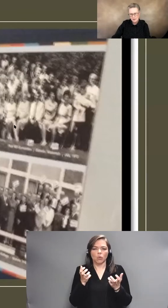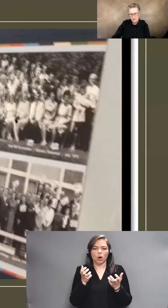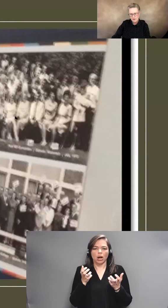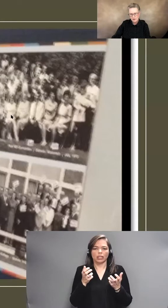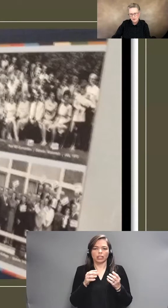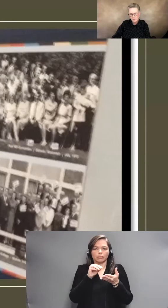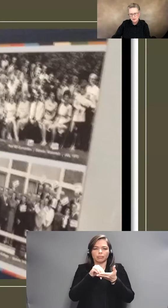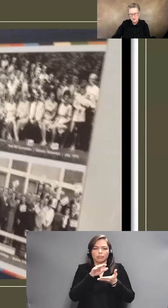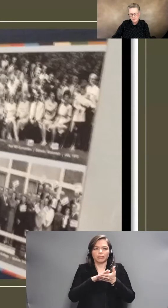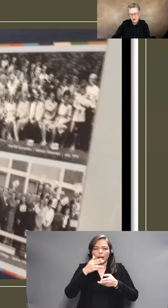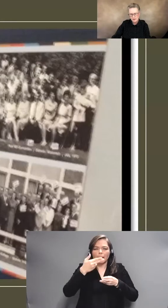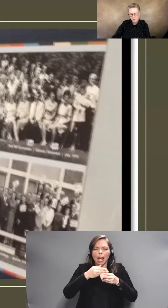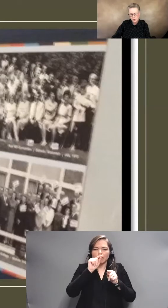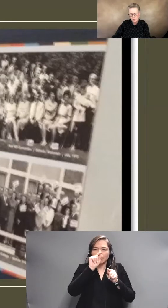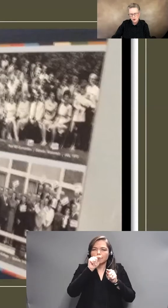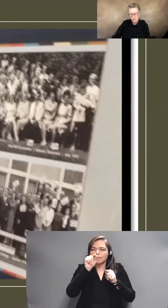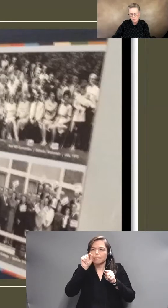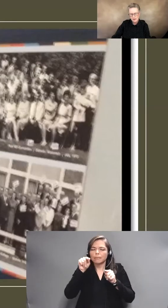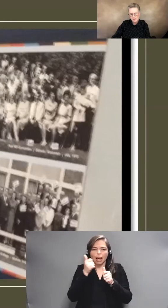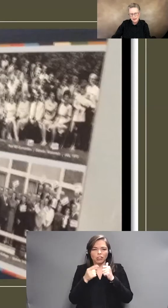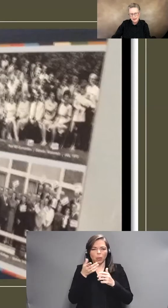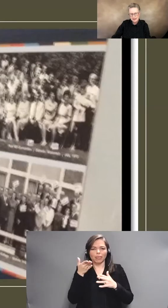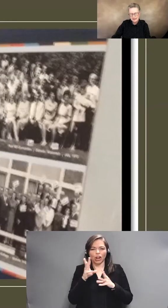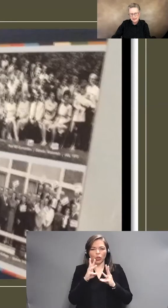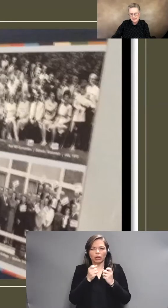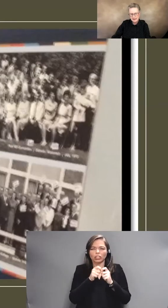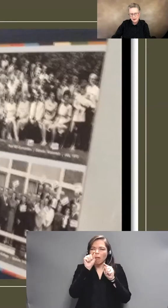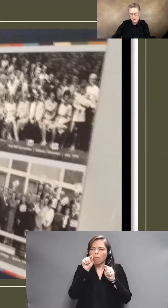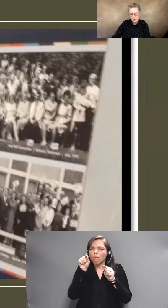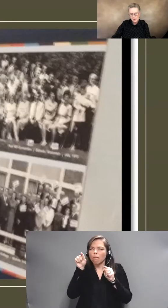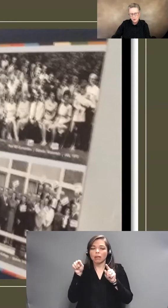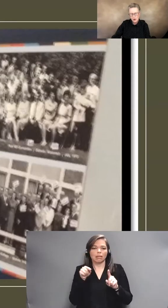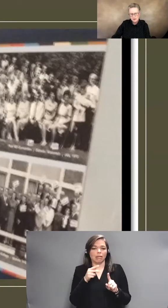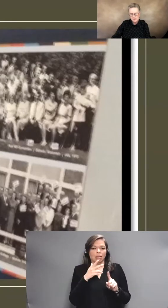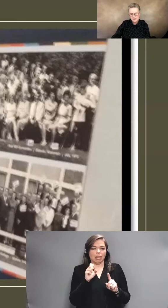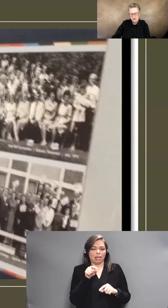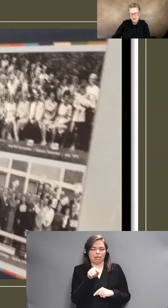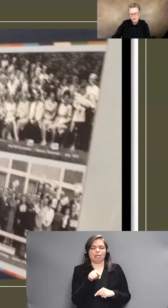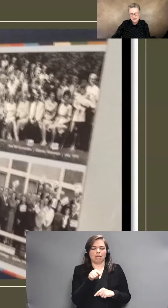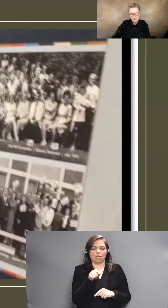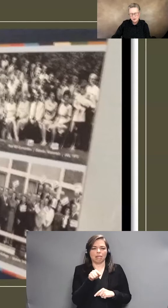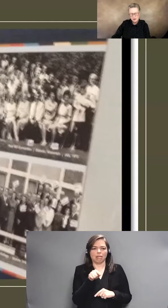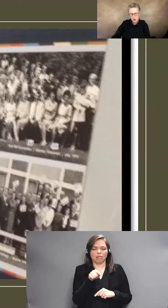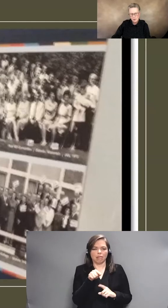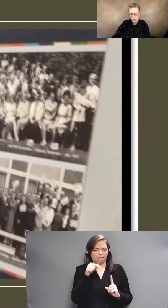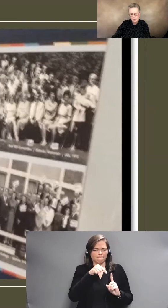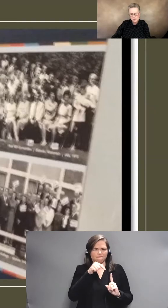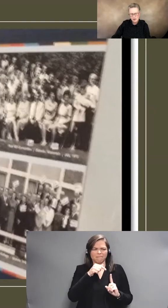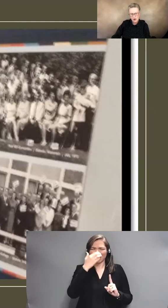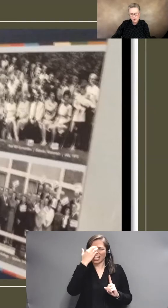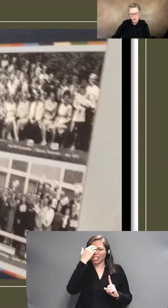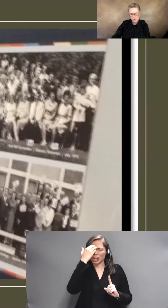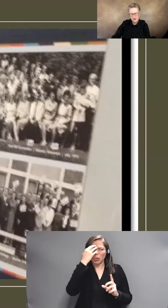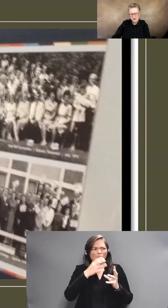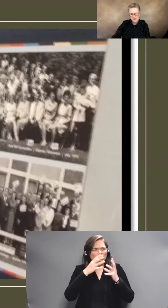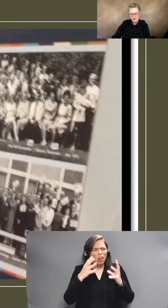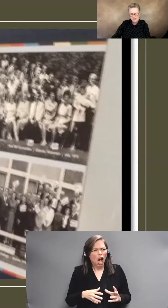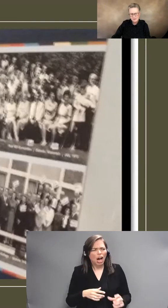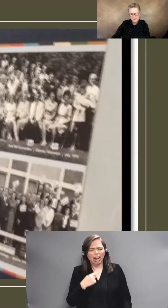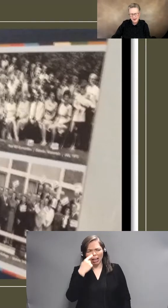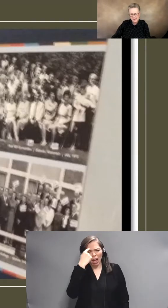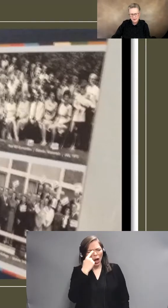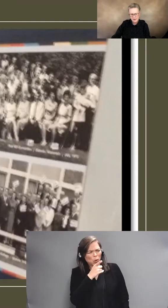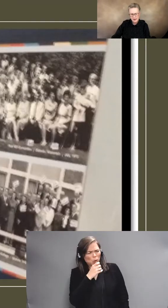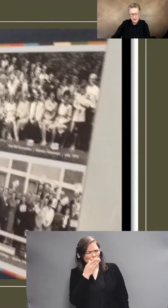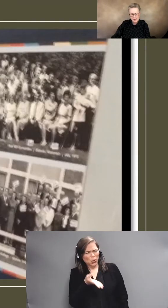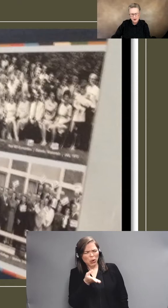of everyone that was there at the workshop and he knew so much and I thought, who is this man?